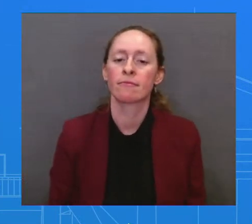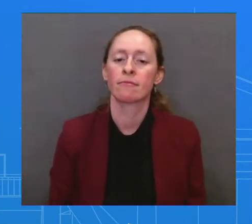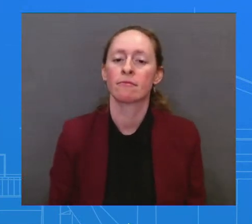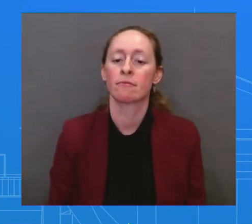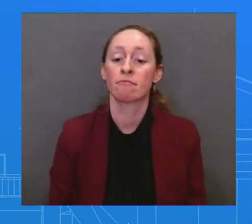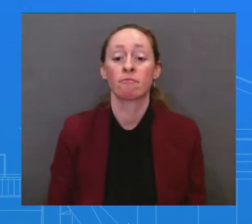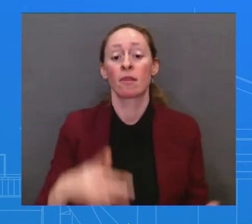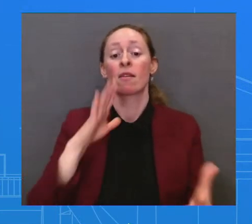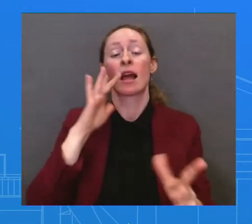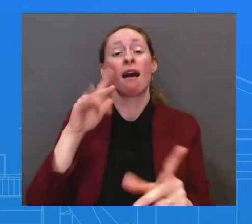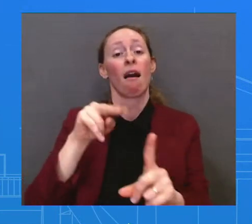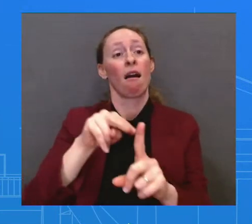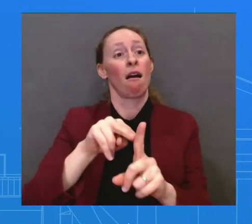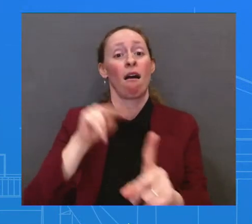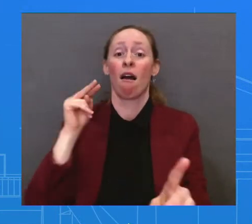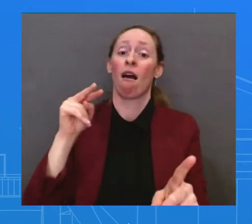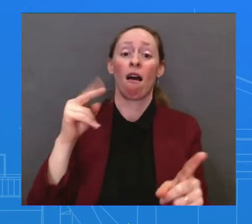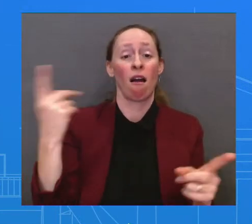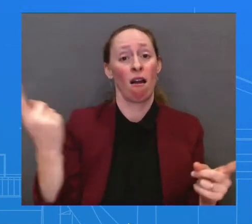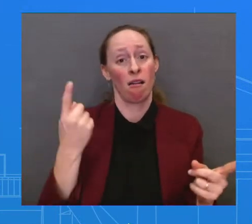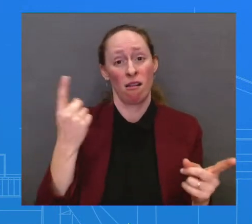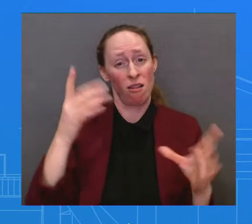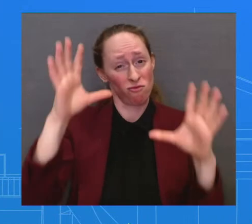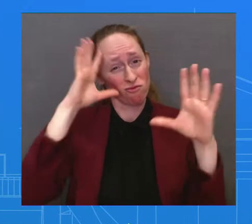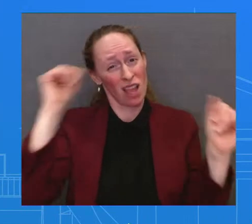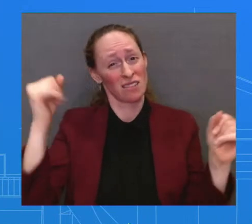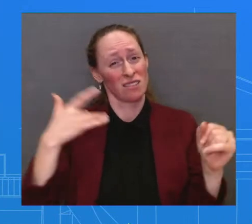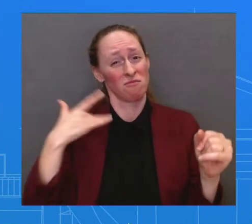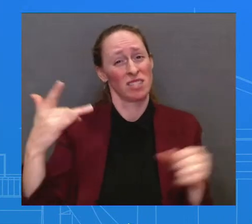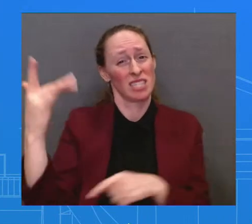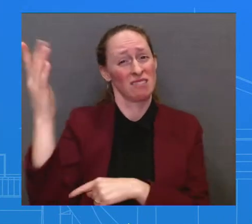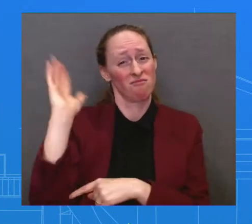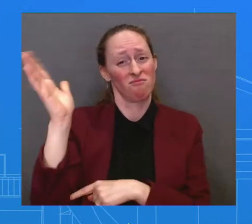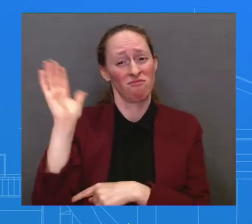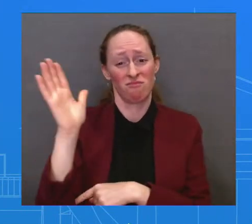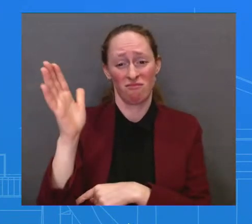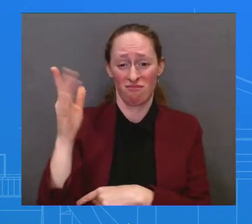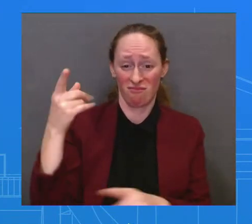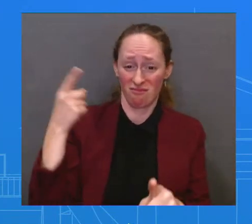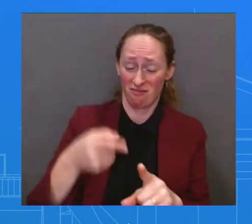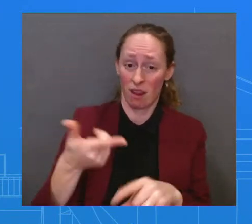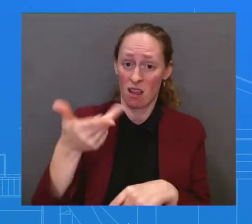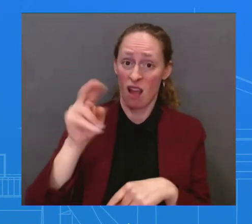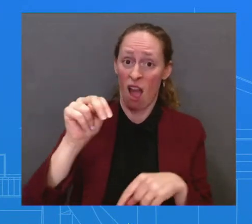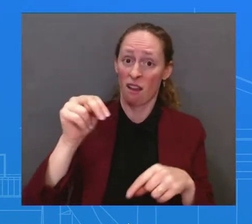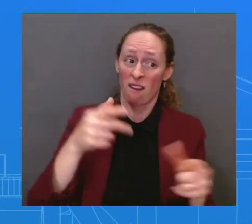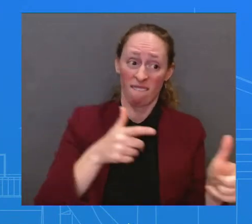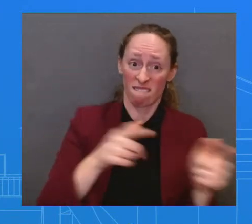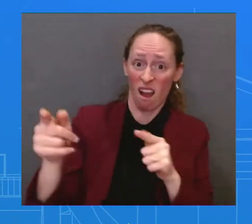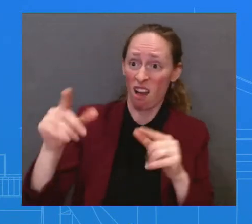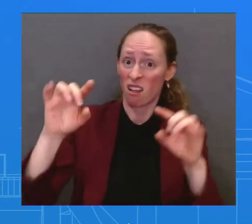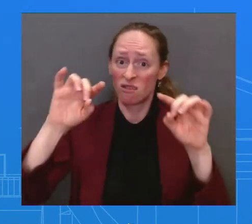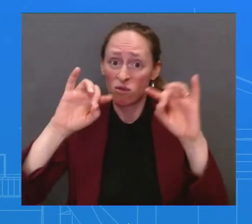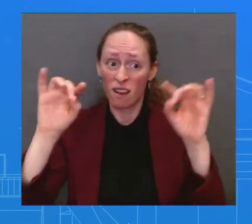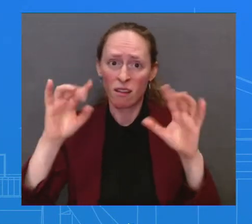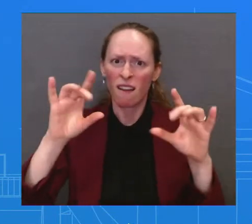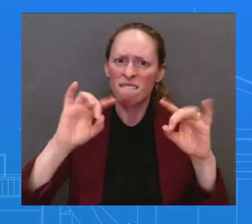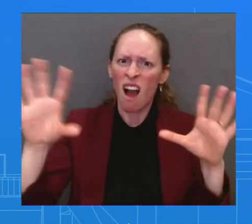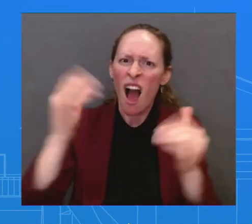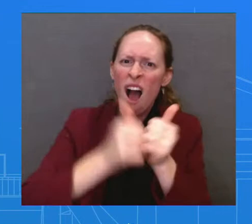the President has said, "Gun violence is an epidemic." There are many people who are sitting around their kitchen table every night who are missing their loved ones because of gun violence,